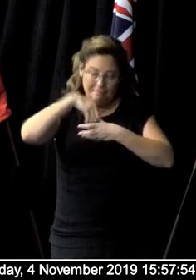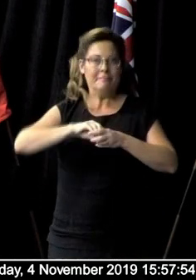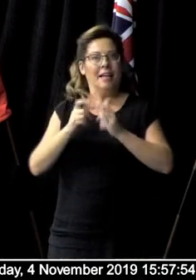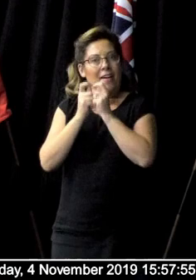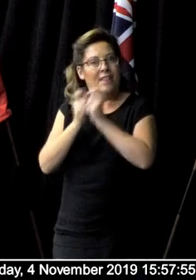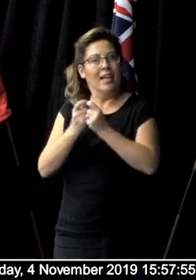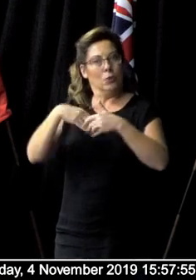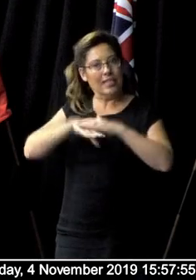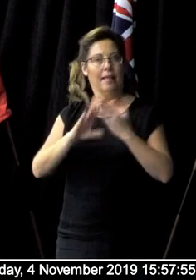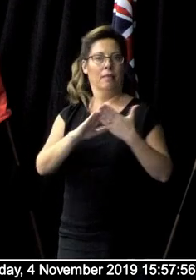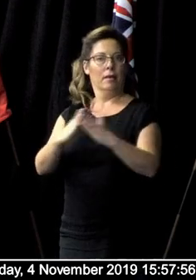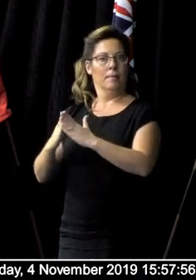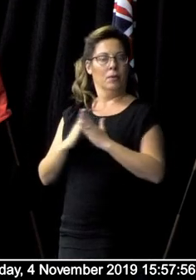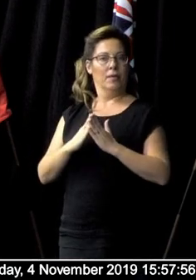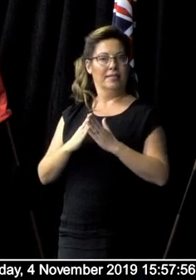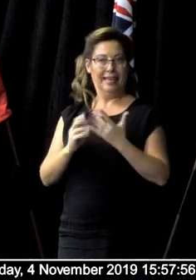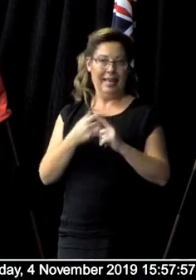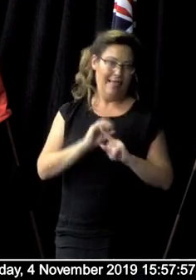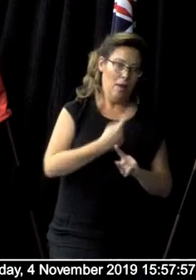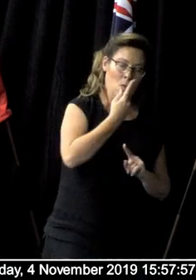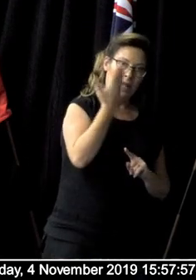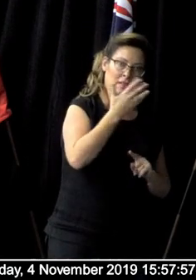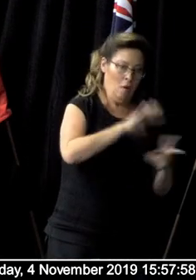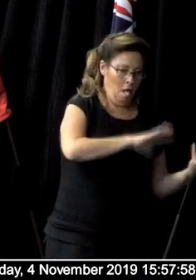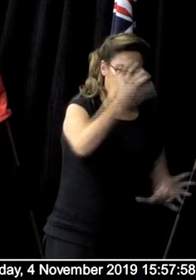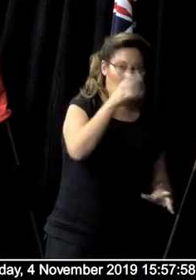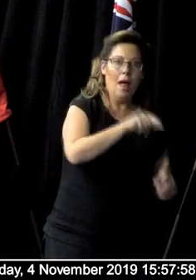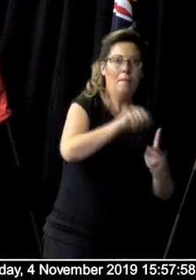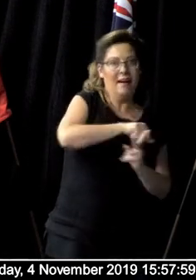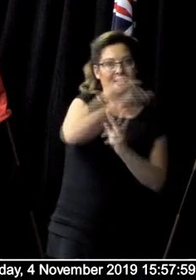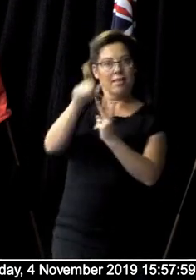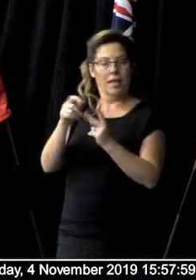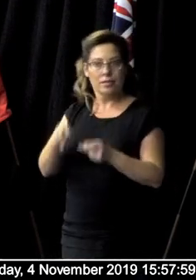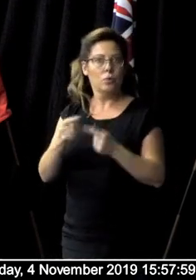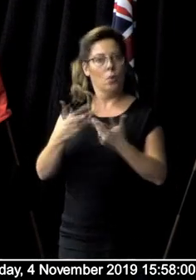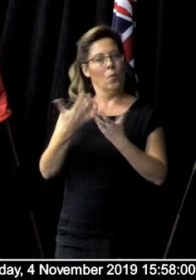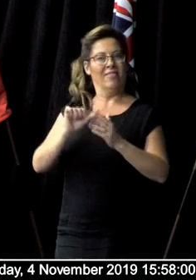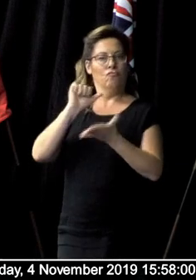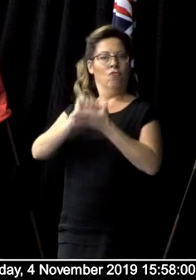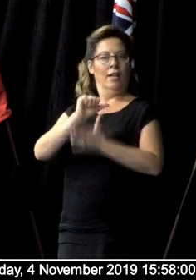And just as, you know, I’ve highlighted lots of, you know, the hard times,